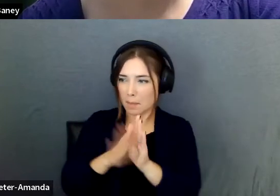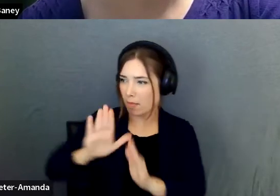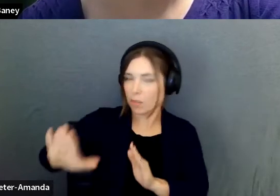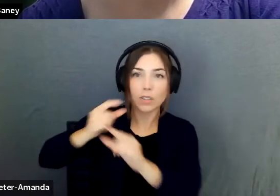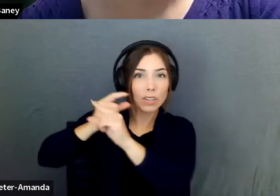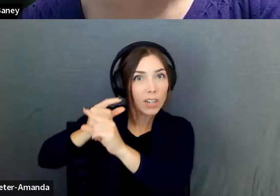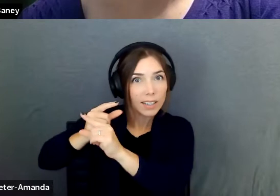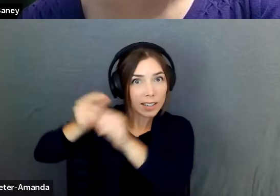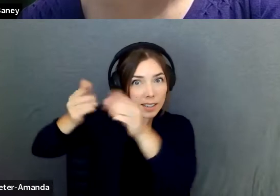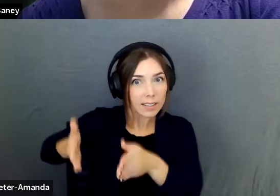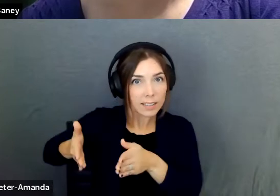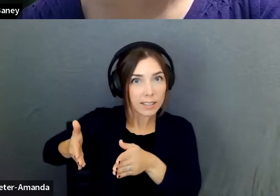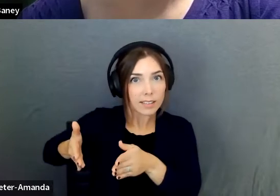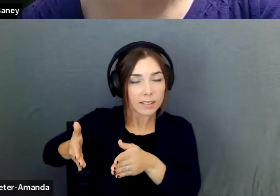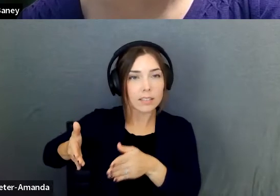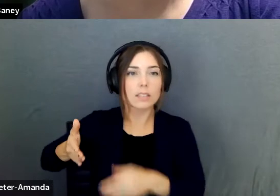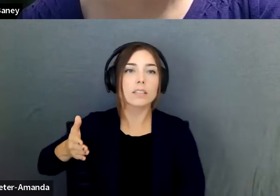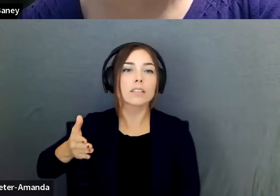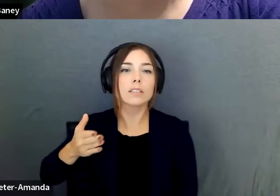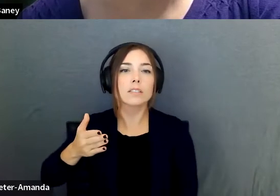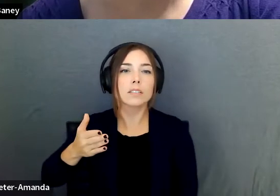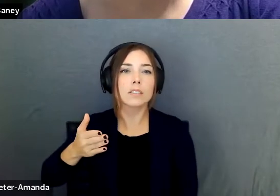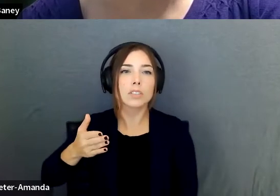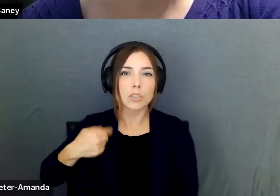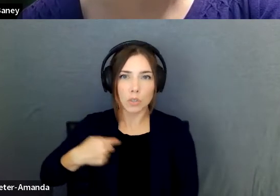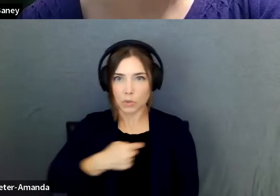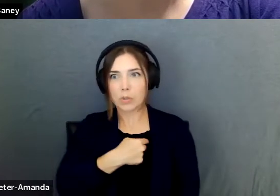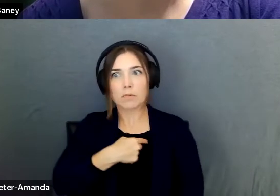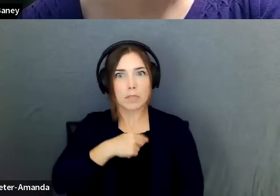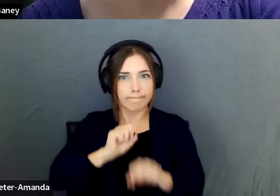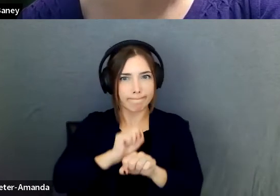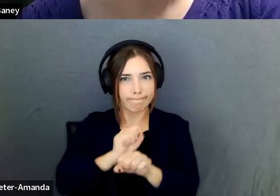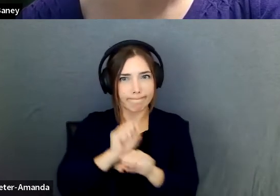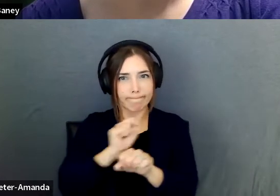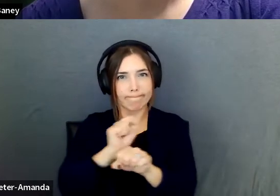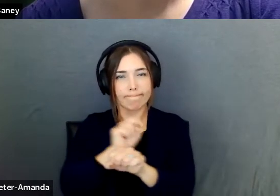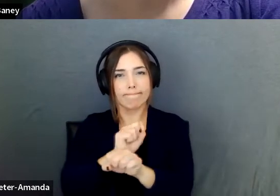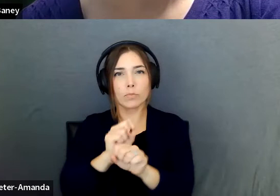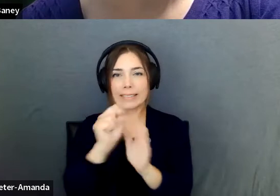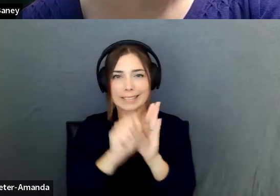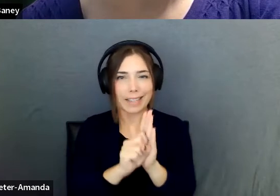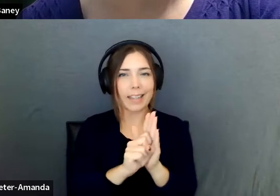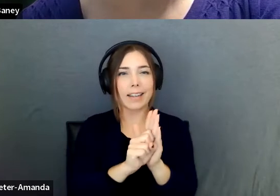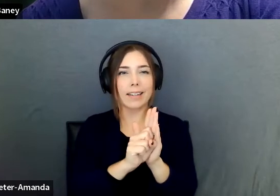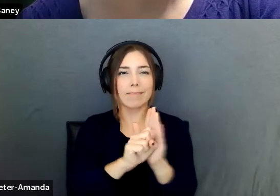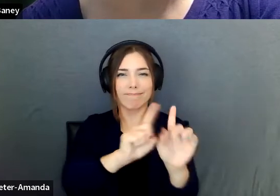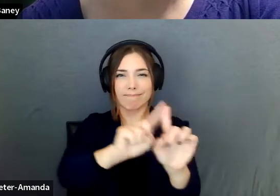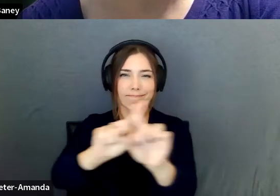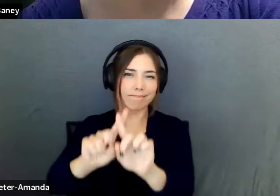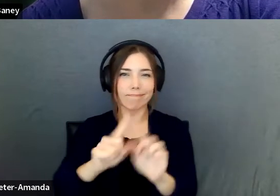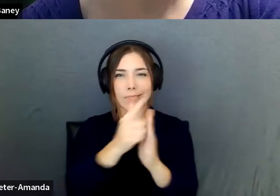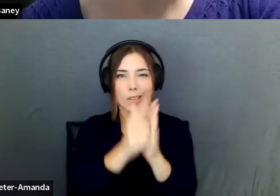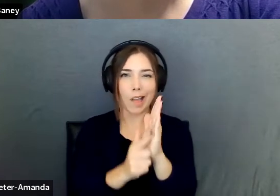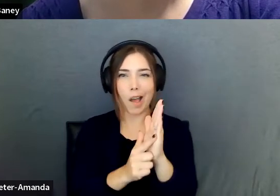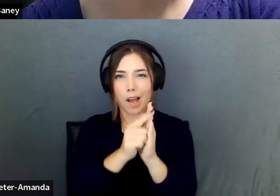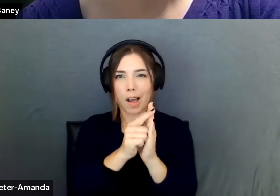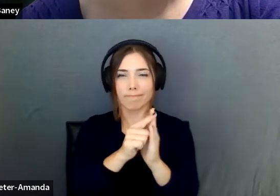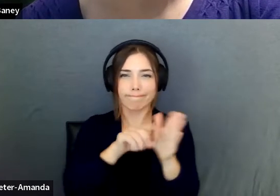we start vigorously working with the state and lawmaker and Congressmen to educate individuals